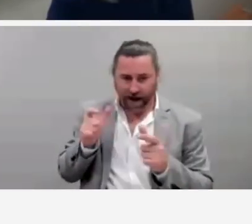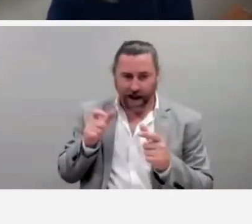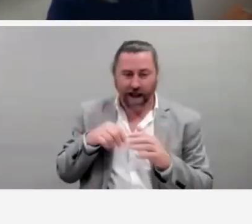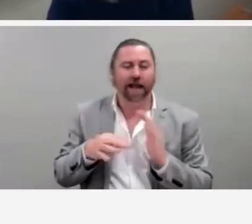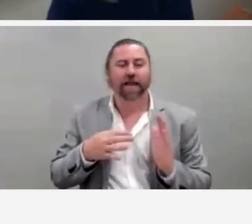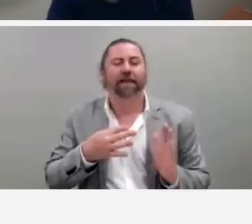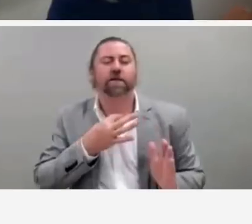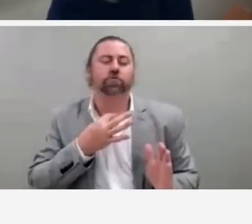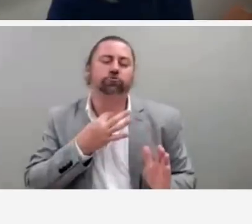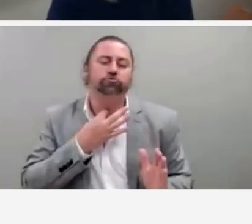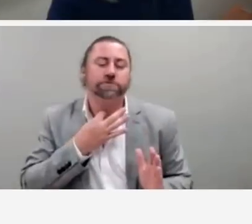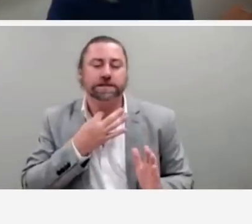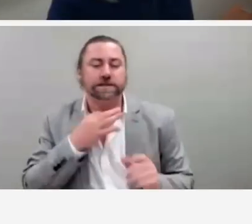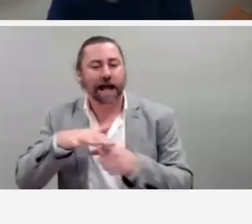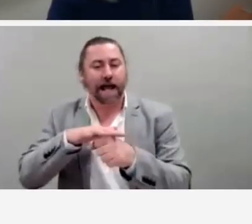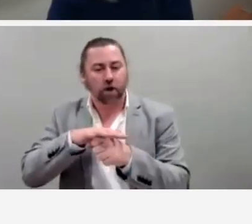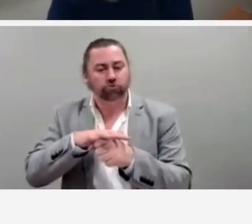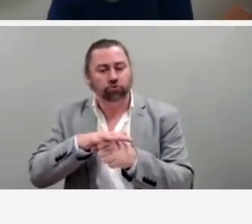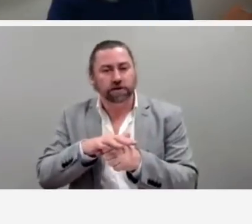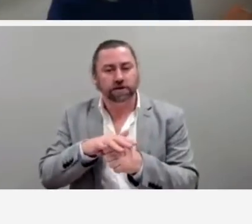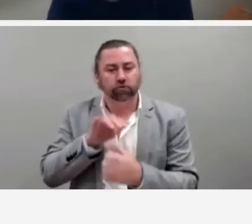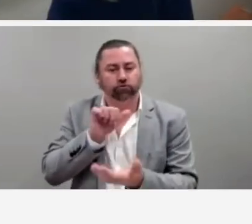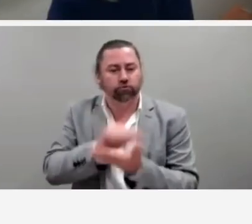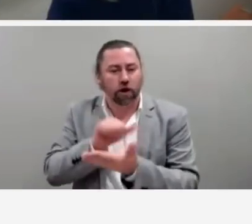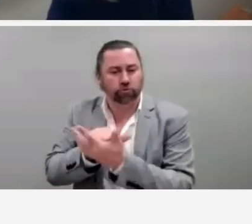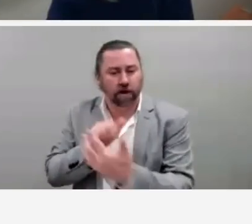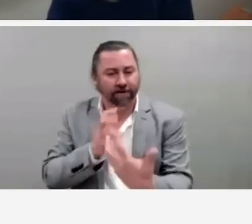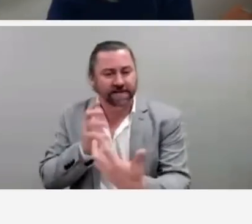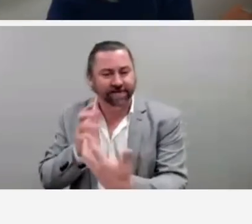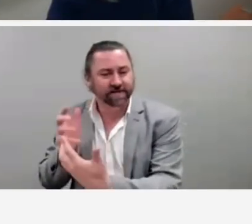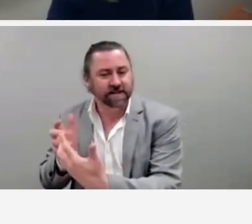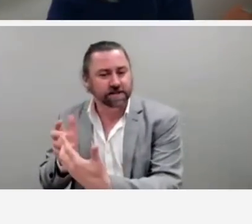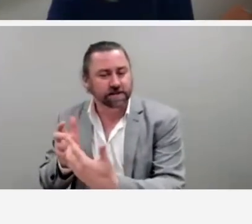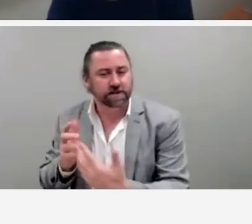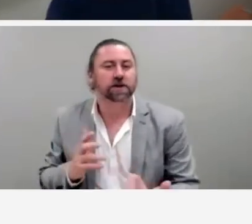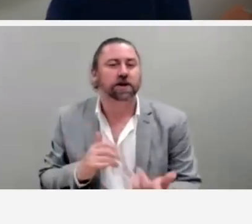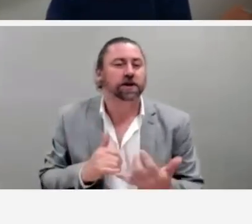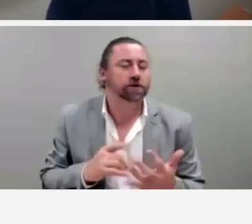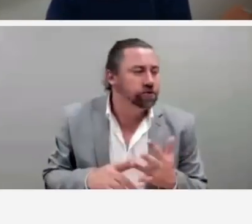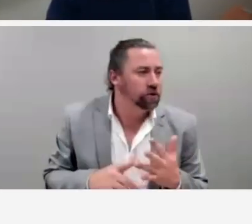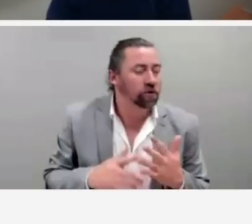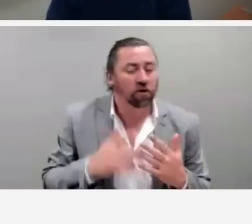So certainly looking at those opportunities. For example there could be a scenario where you could